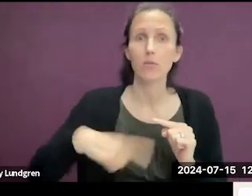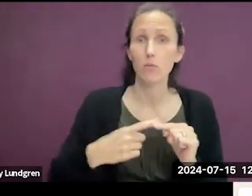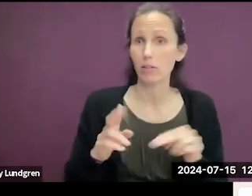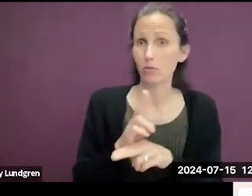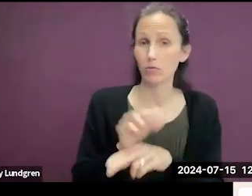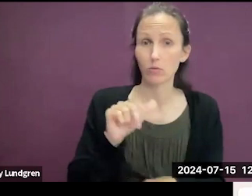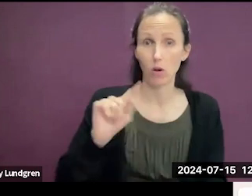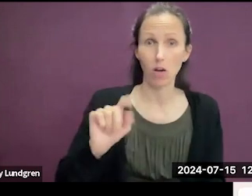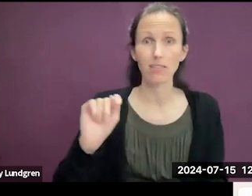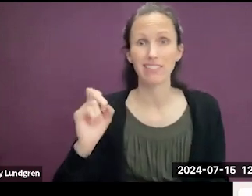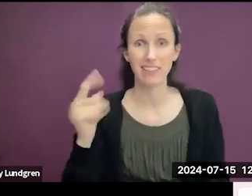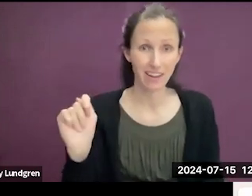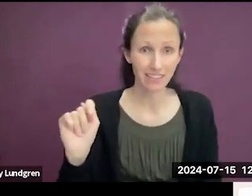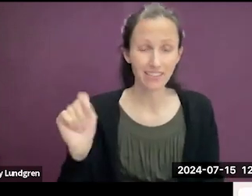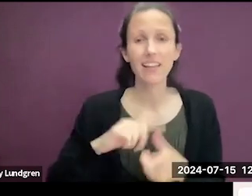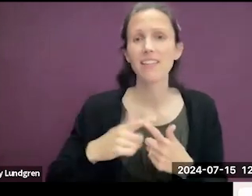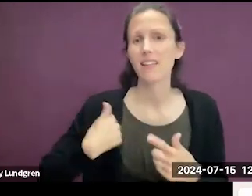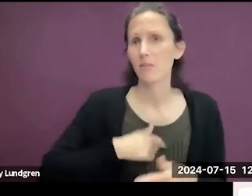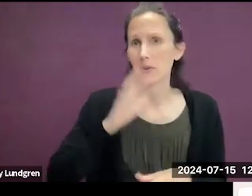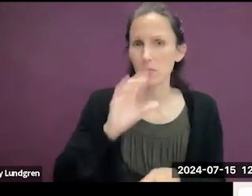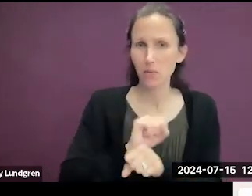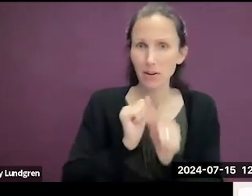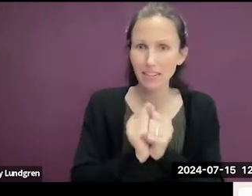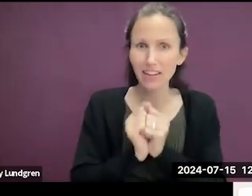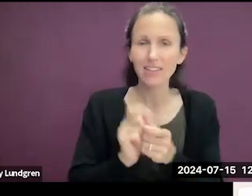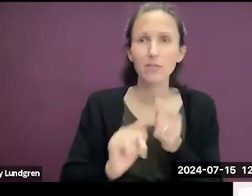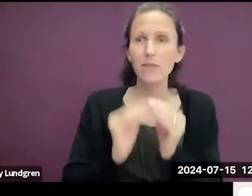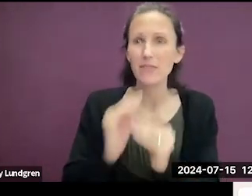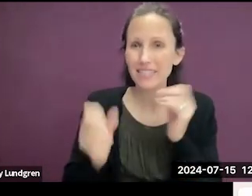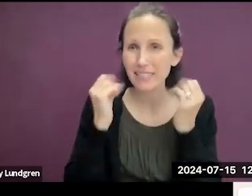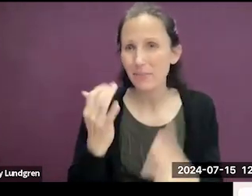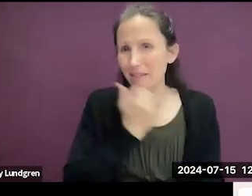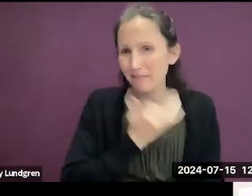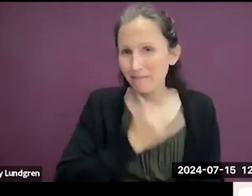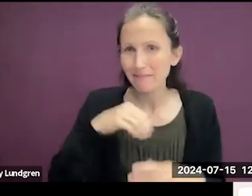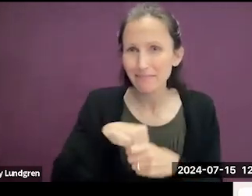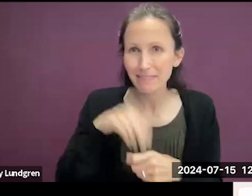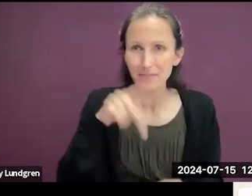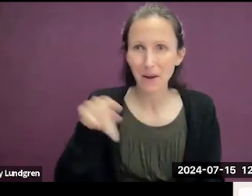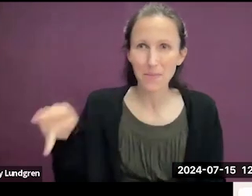and then we'll work together to remediate all of those accessibility issues that are found in today's presentation.